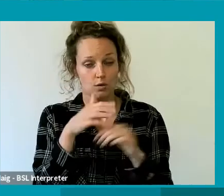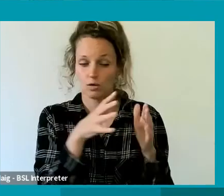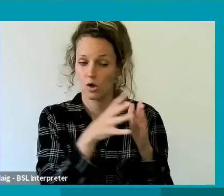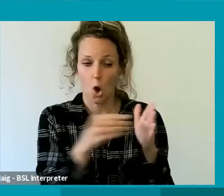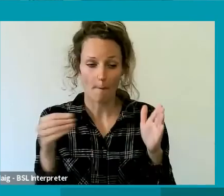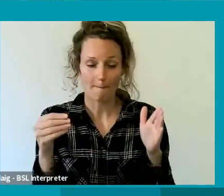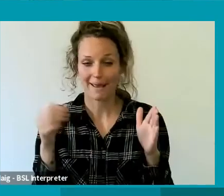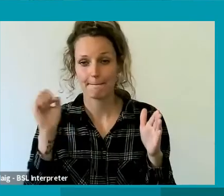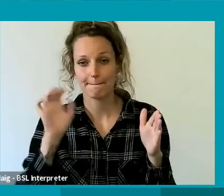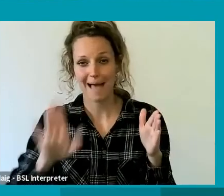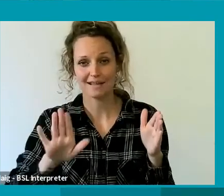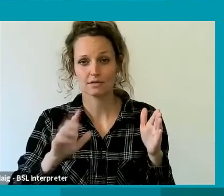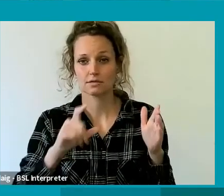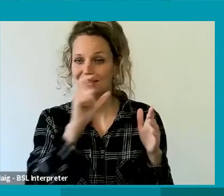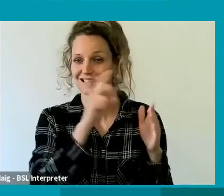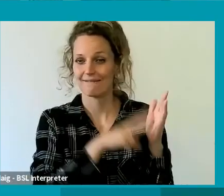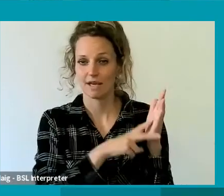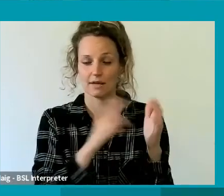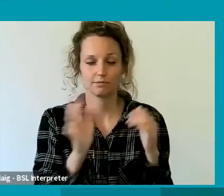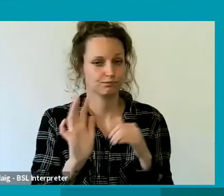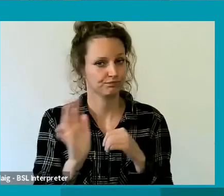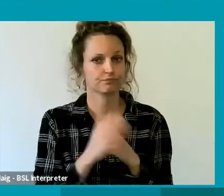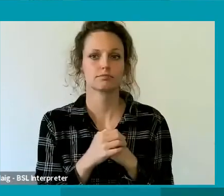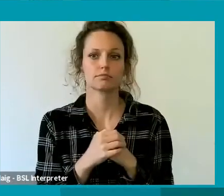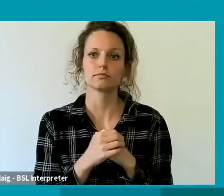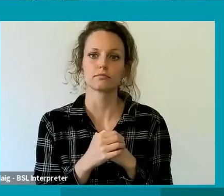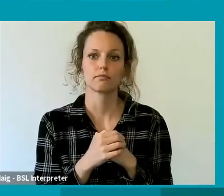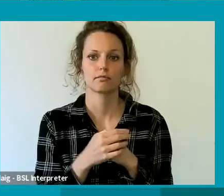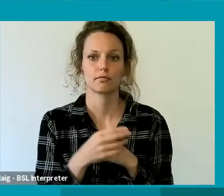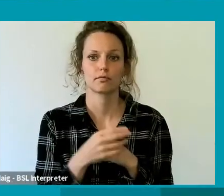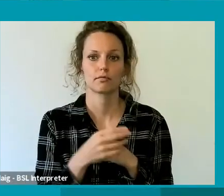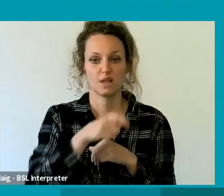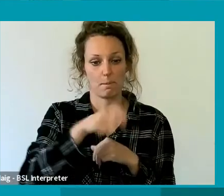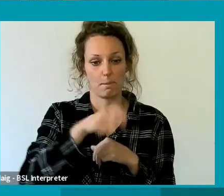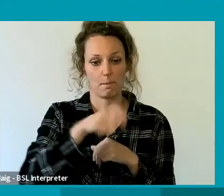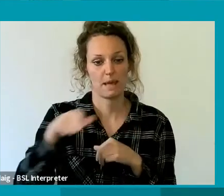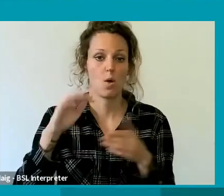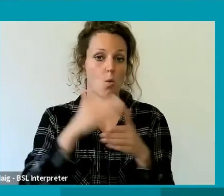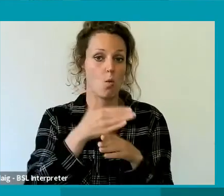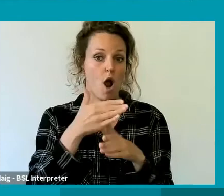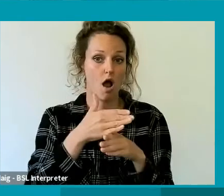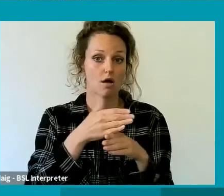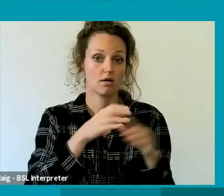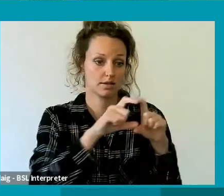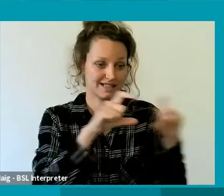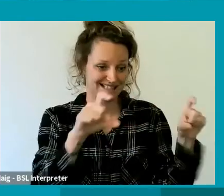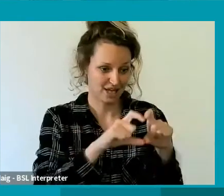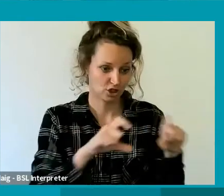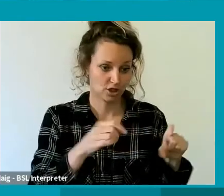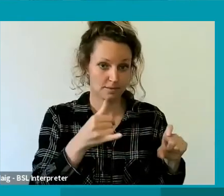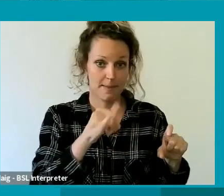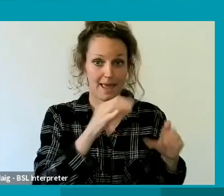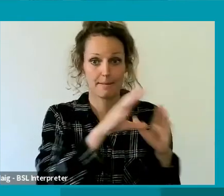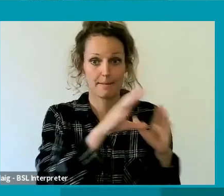Absolutely? Yeah, so some people might cut and paste their CV, the work sections or whatever and put it into this section of the LinkedIn.